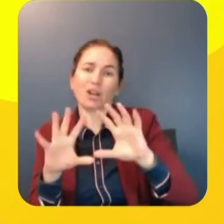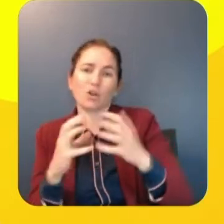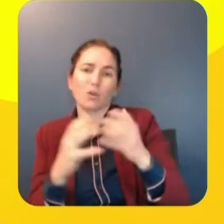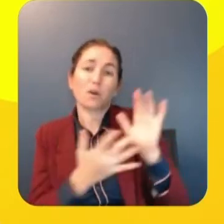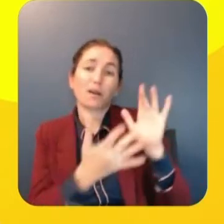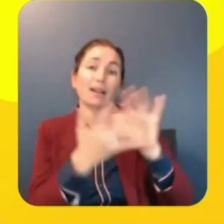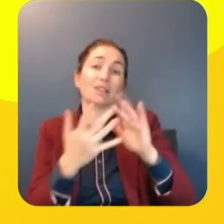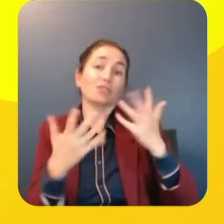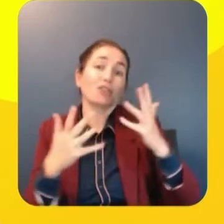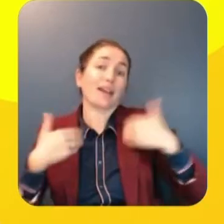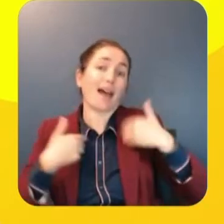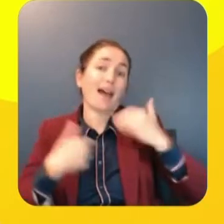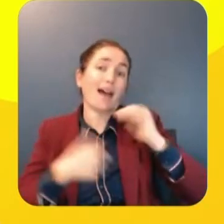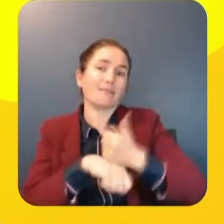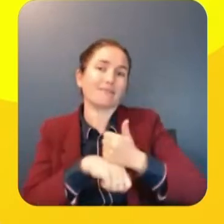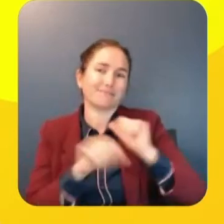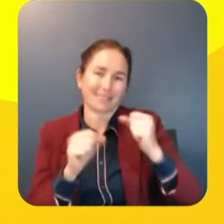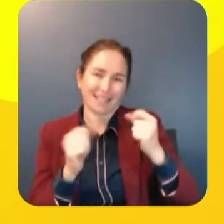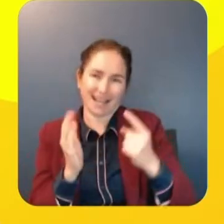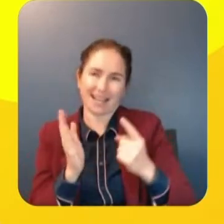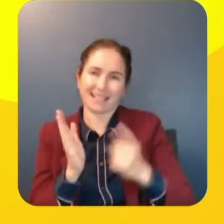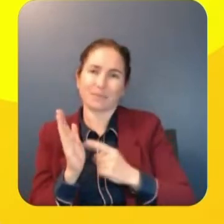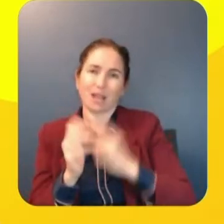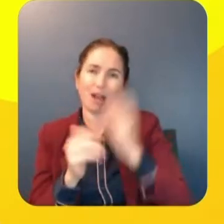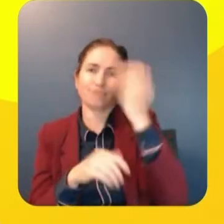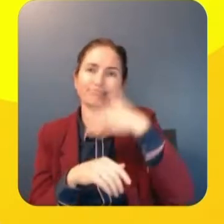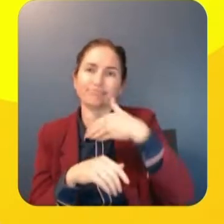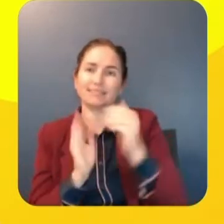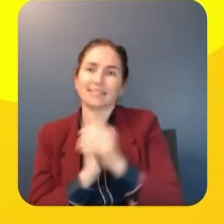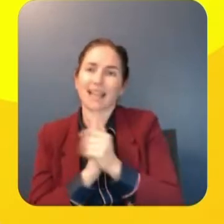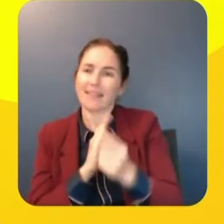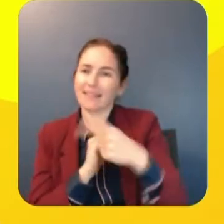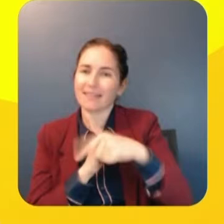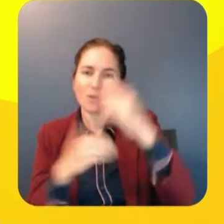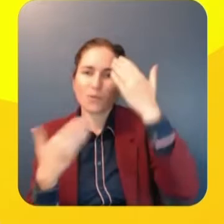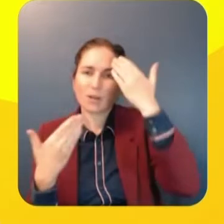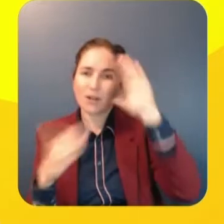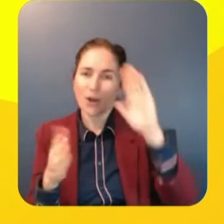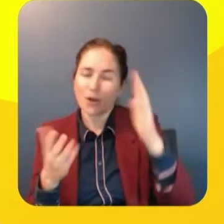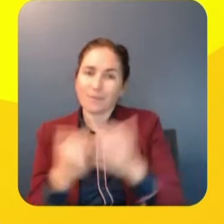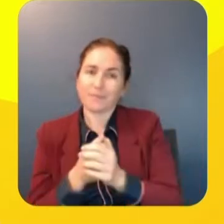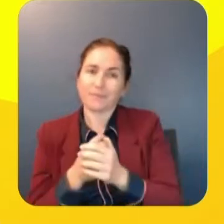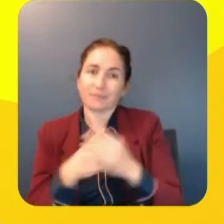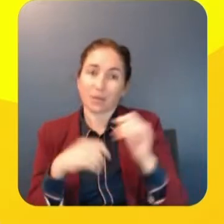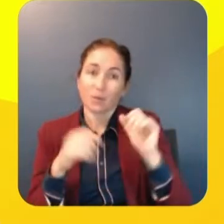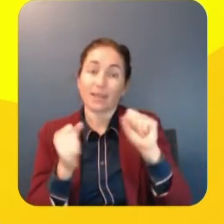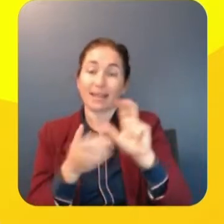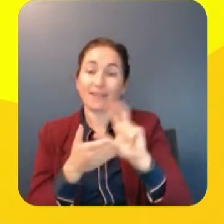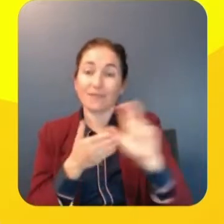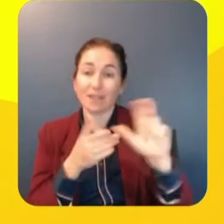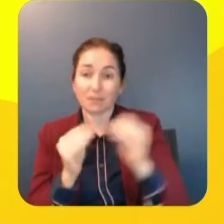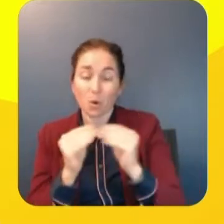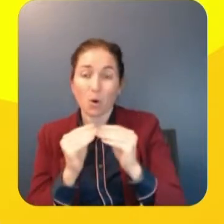they can sometimes miss out on talent that they wouldn't know otherwise. And so, we can invest more in sourcing from a diverse